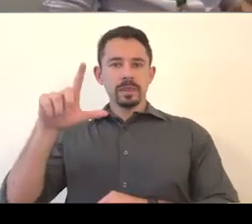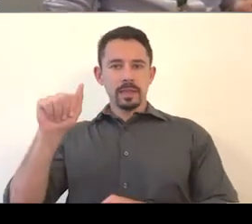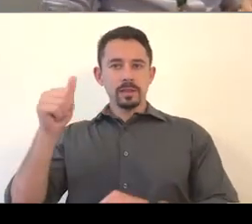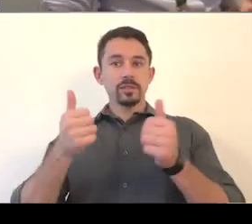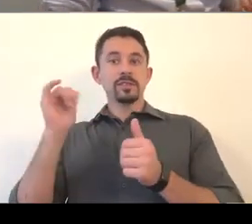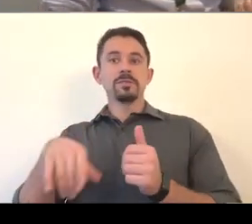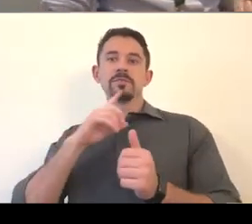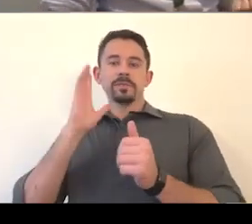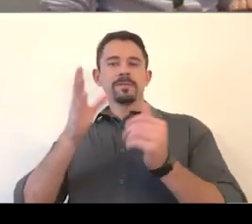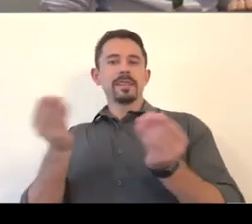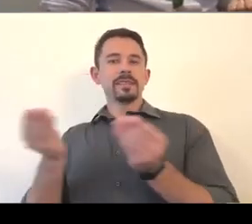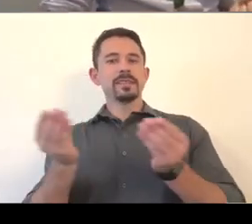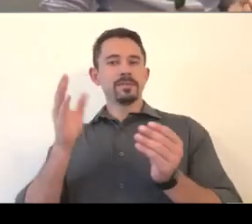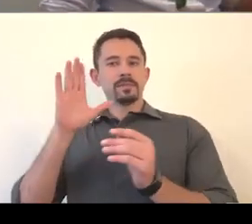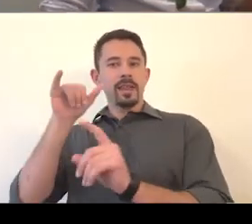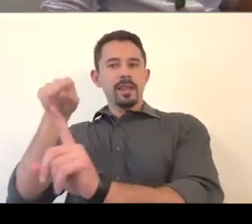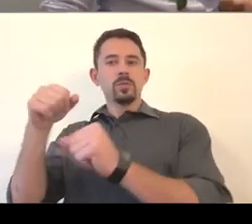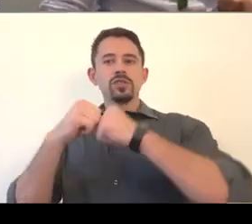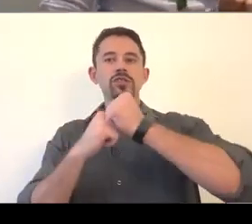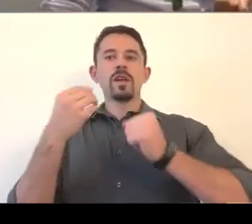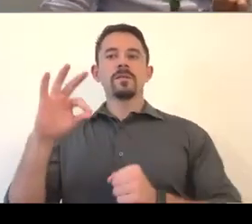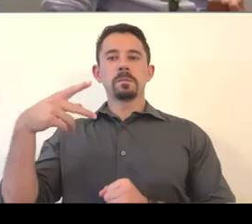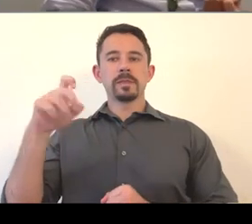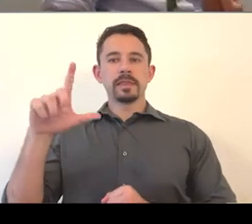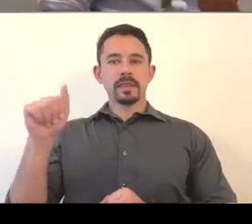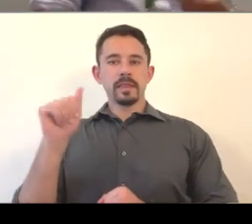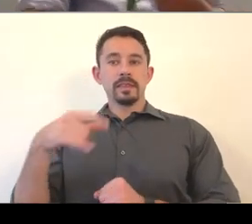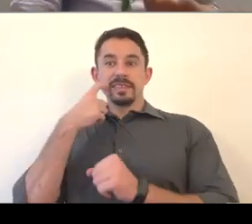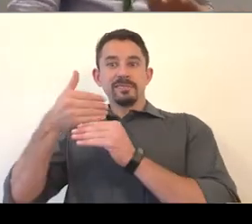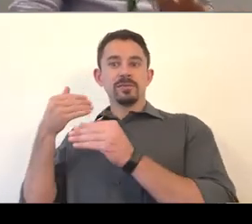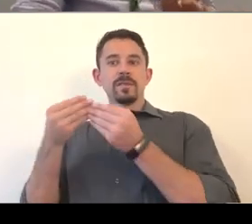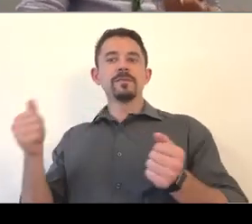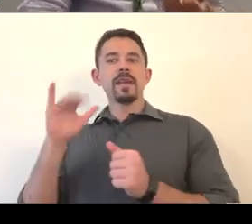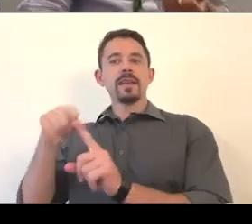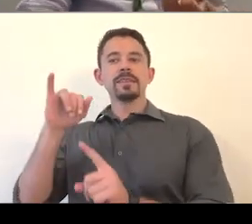be facilitated by the structure of PelA recently solved by Jamie in the Howell lab,